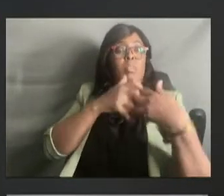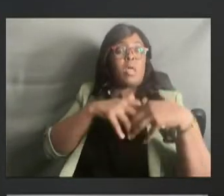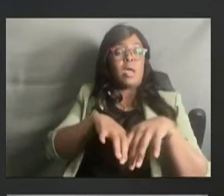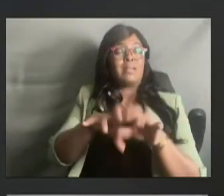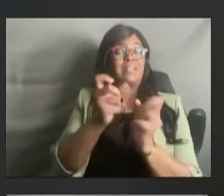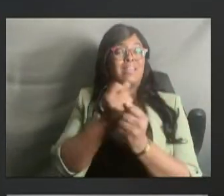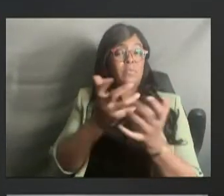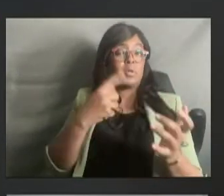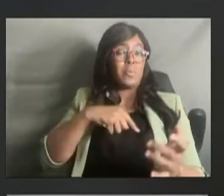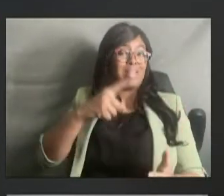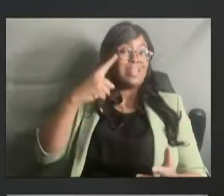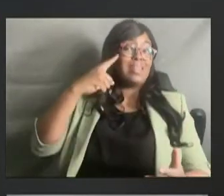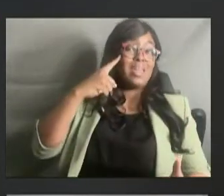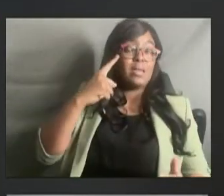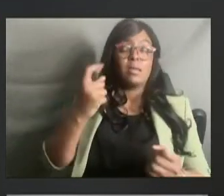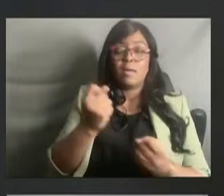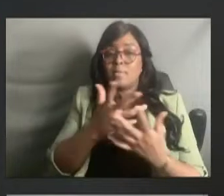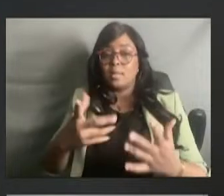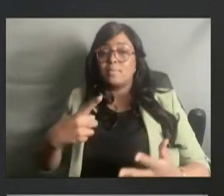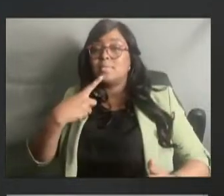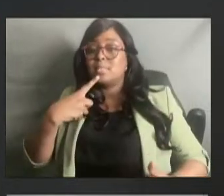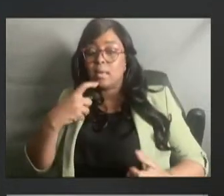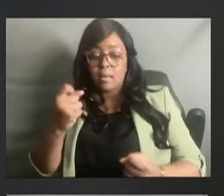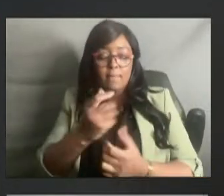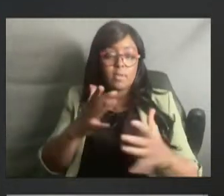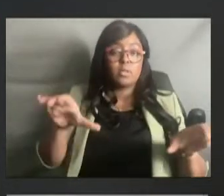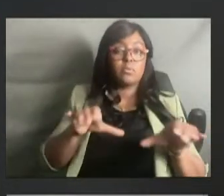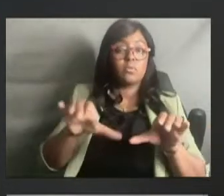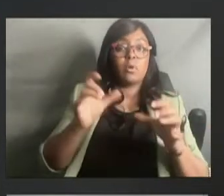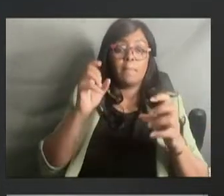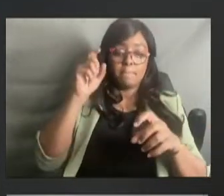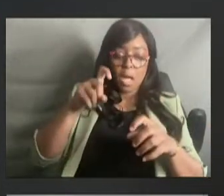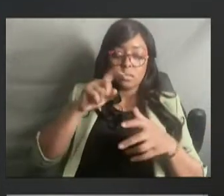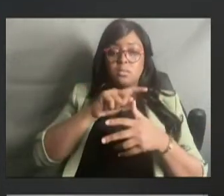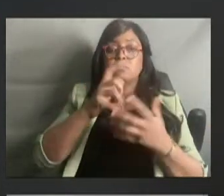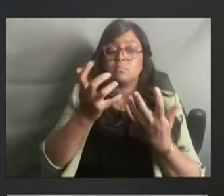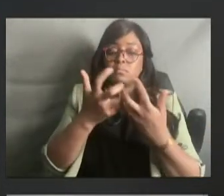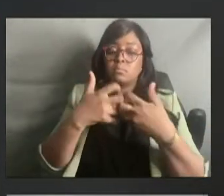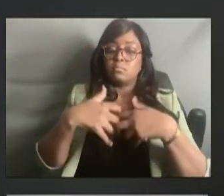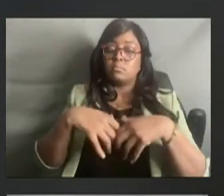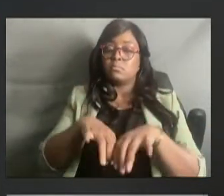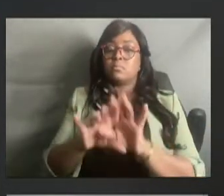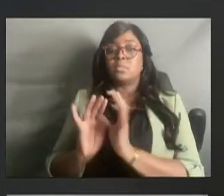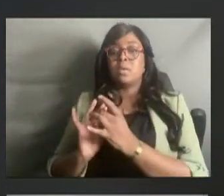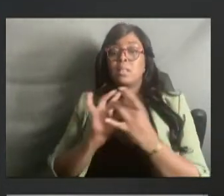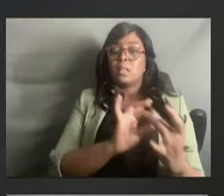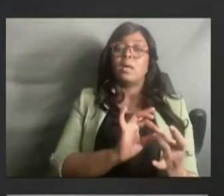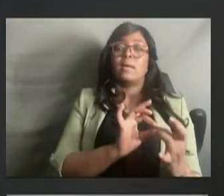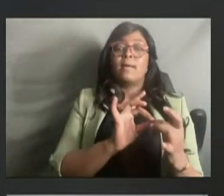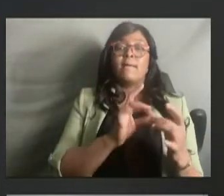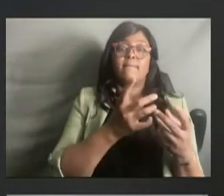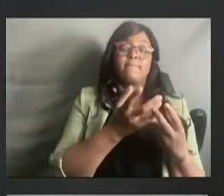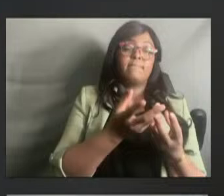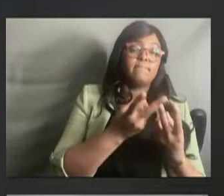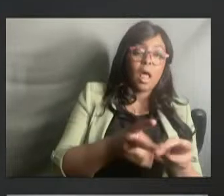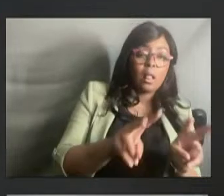Ultimately, we need to be aligned in a in a way that in the things that we think, the things that we say and the